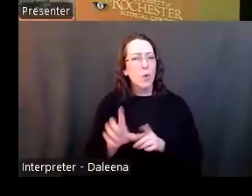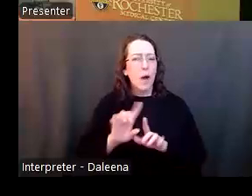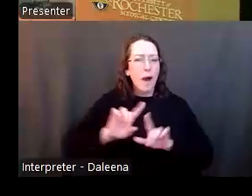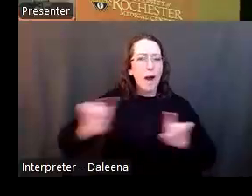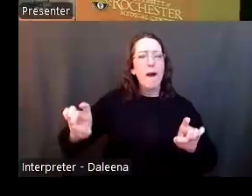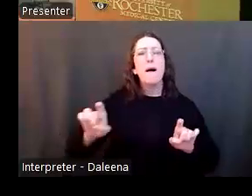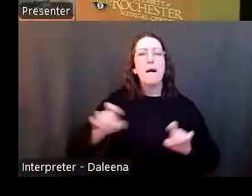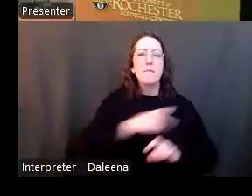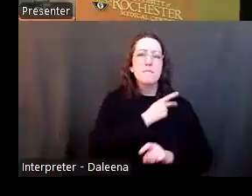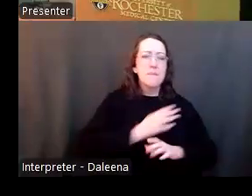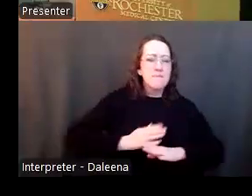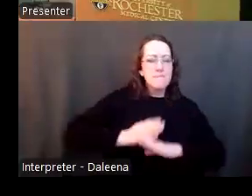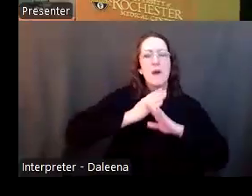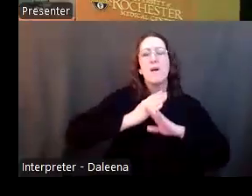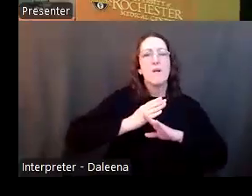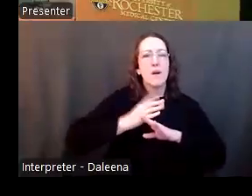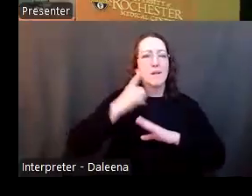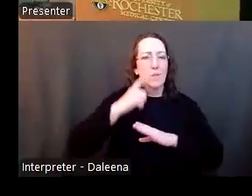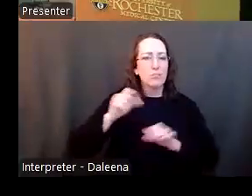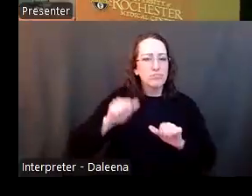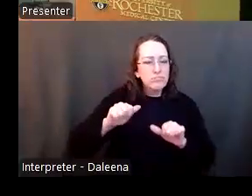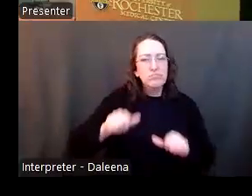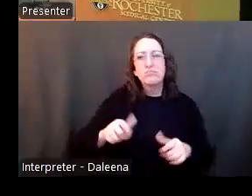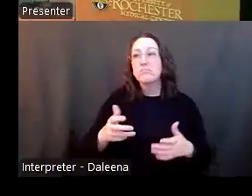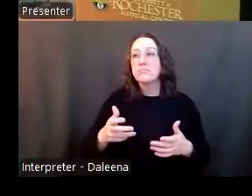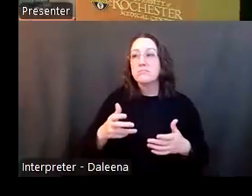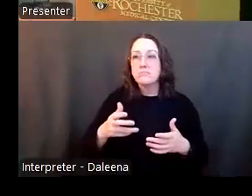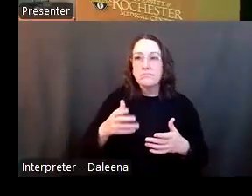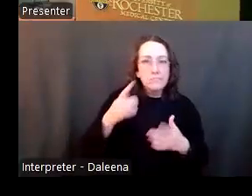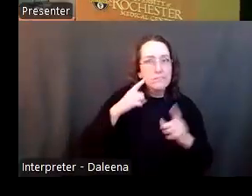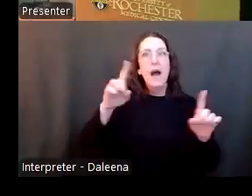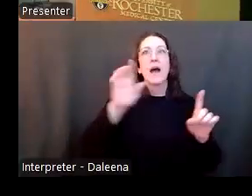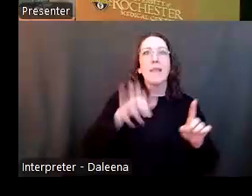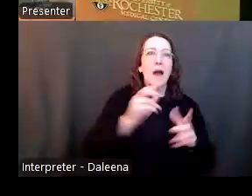barrier is for POS POS you know attaining that priority and if there are things that we can